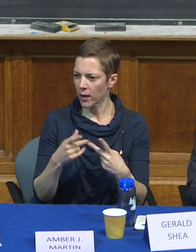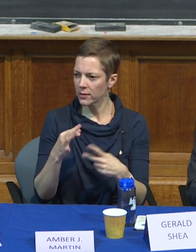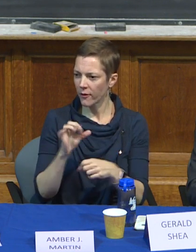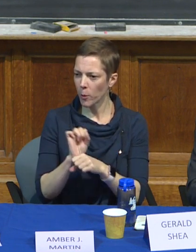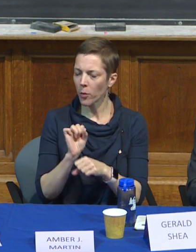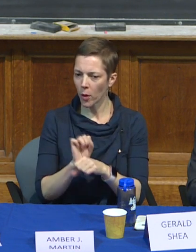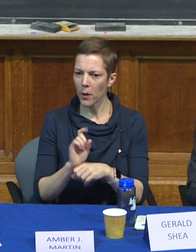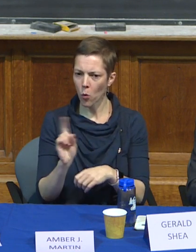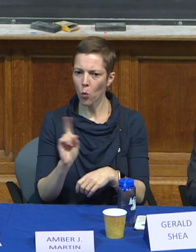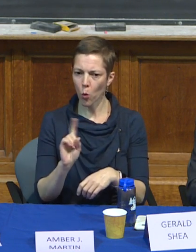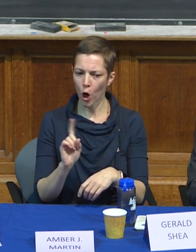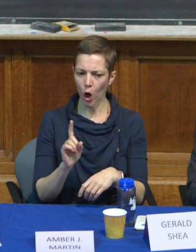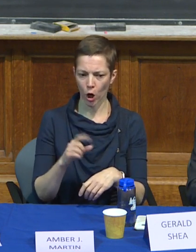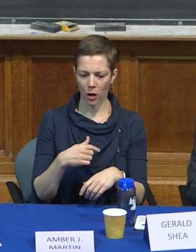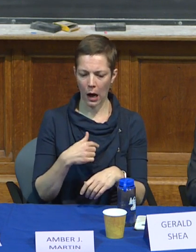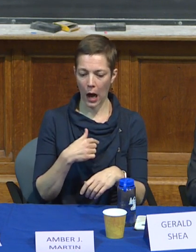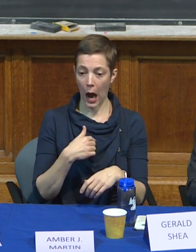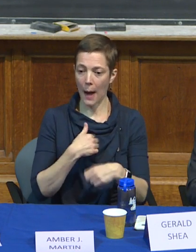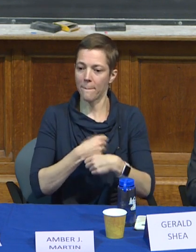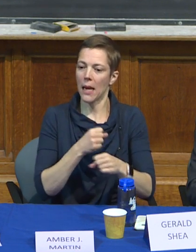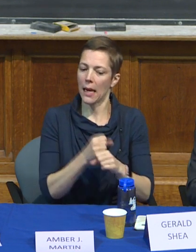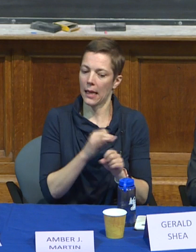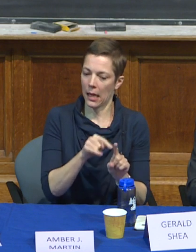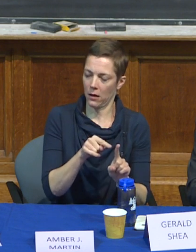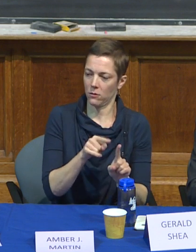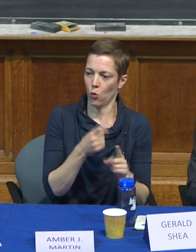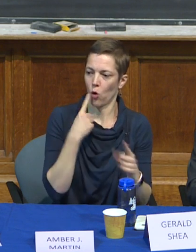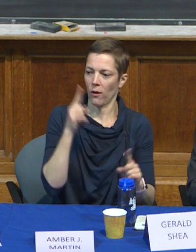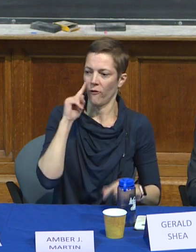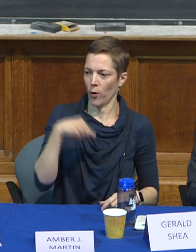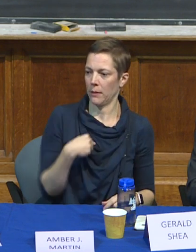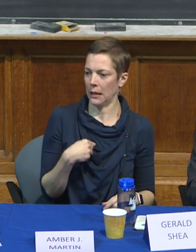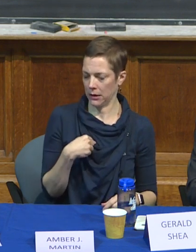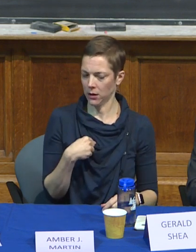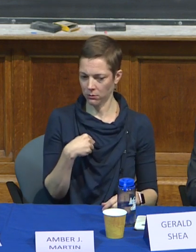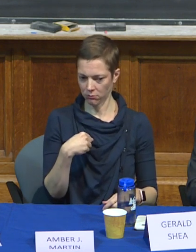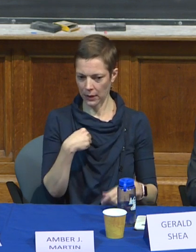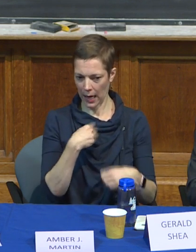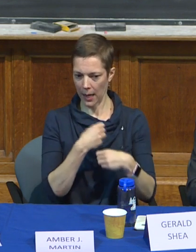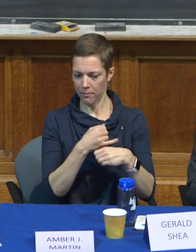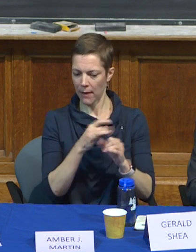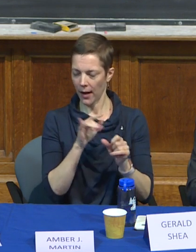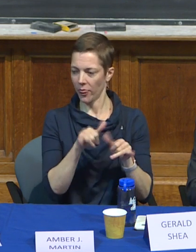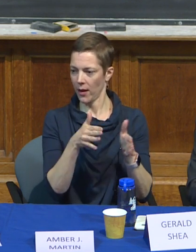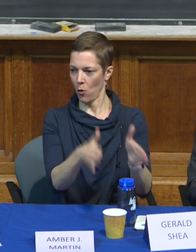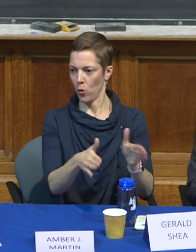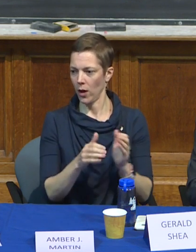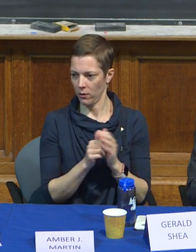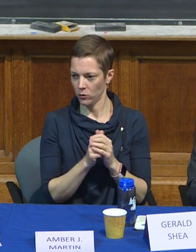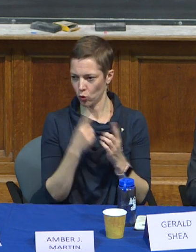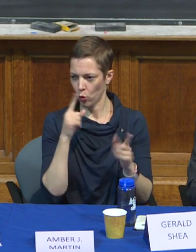at my current place of employment where I make it work for me.